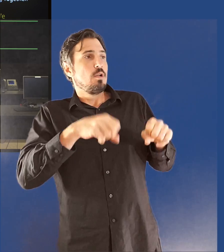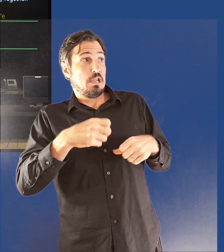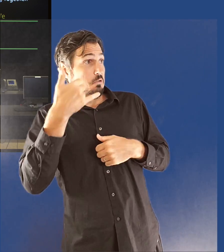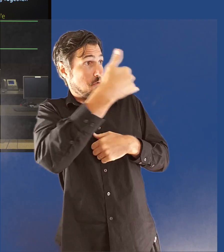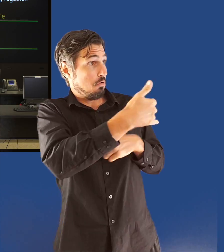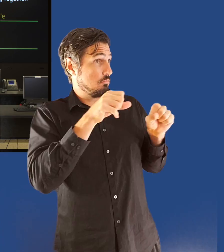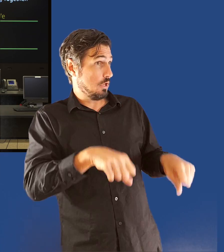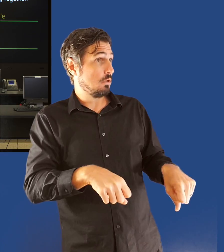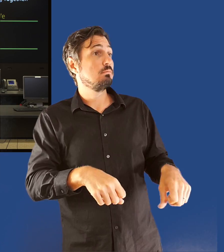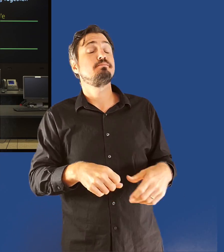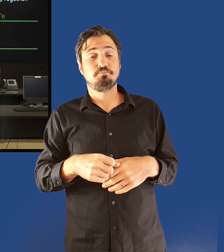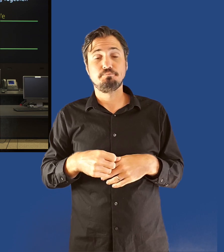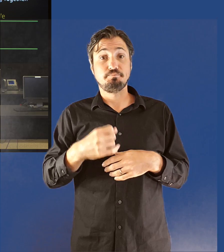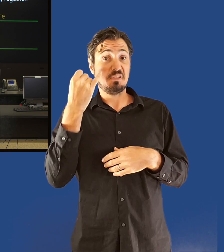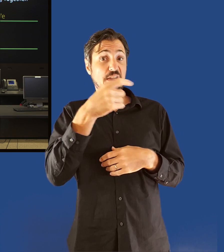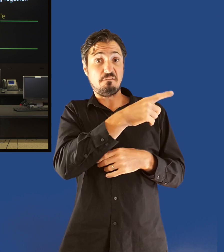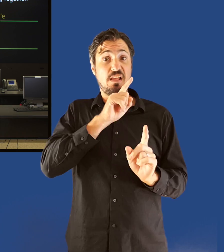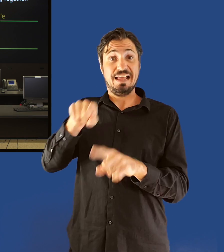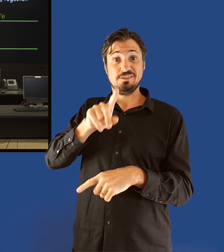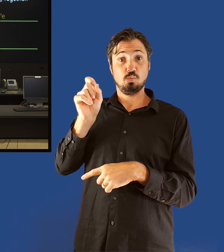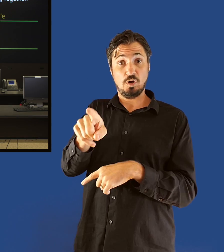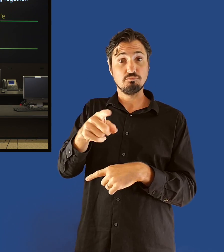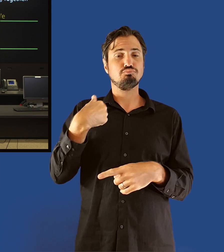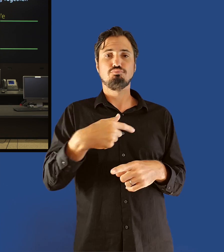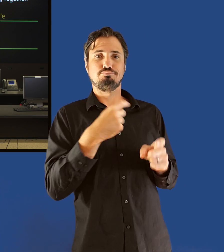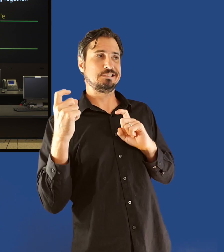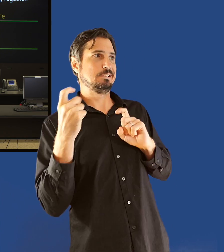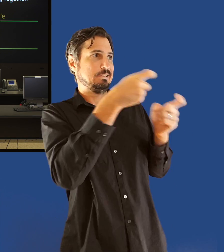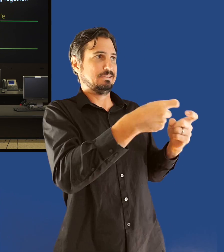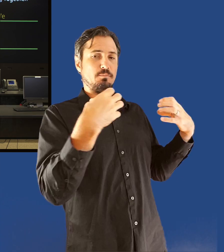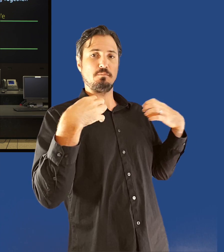Each participating household was given a backpack with a face mask and informational materials.